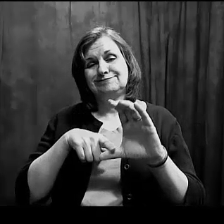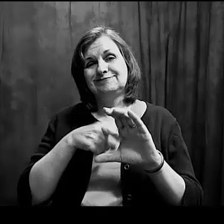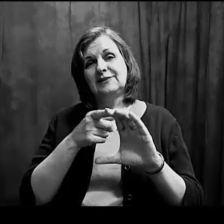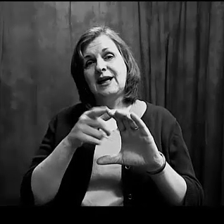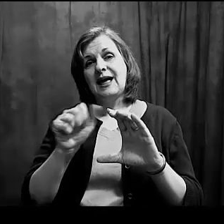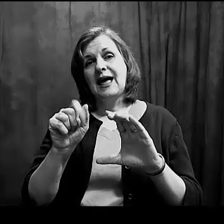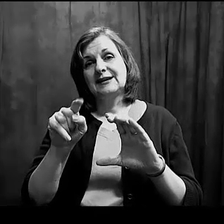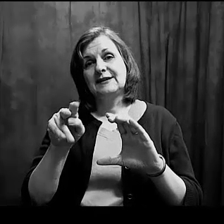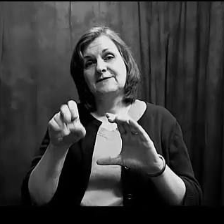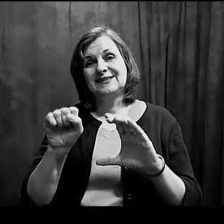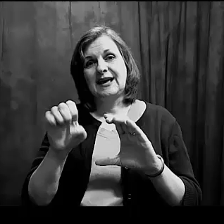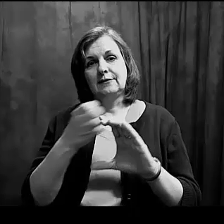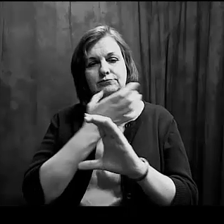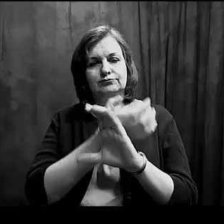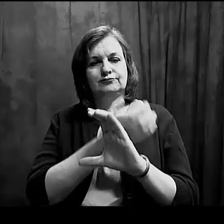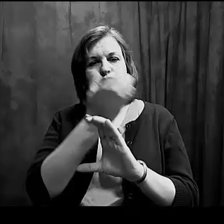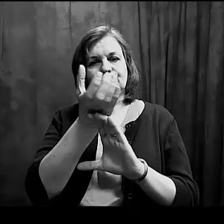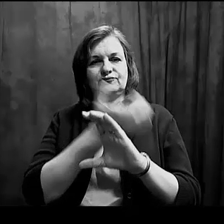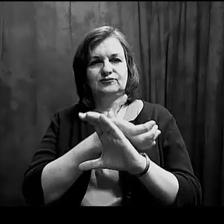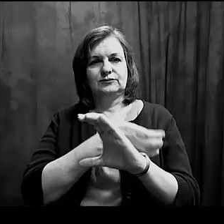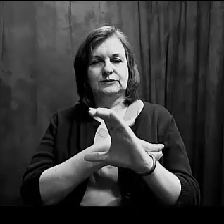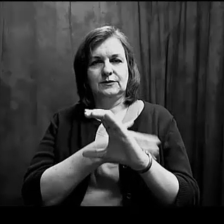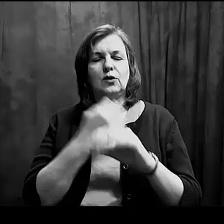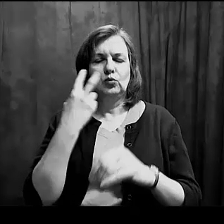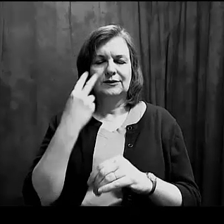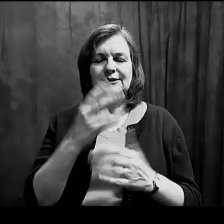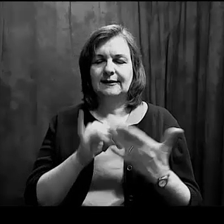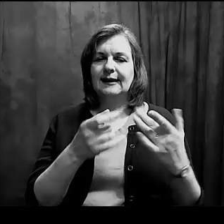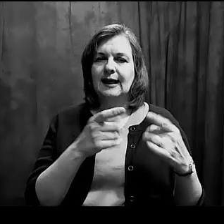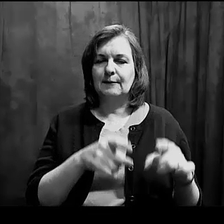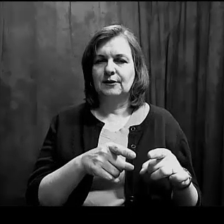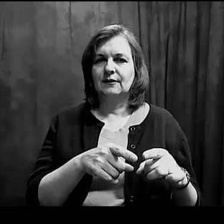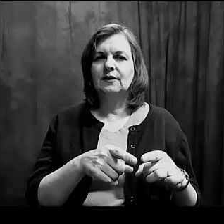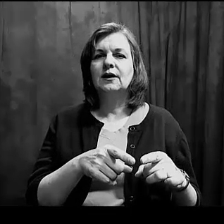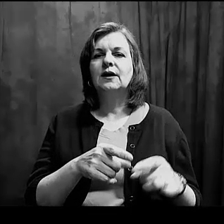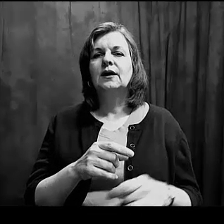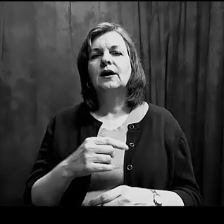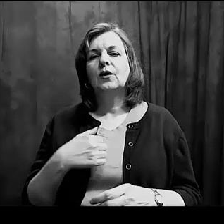we see this quite a bit and we're gonna talk about this as far as enzyme